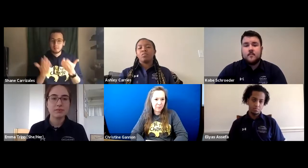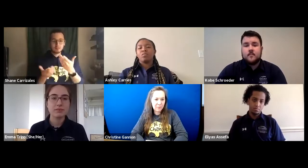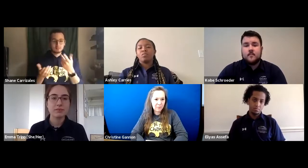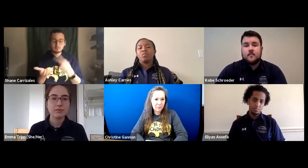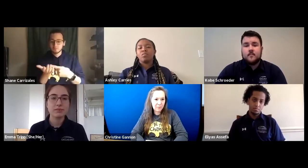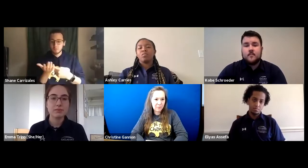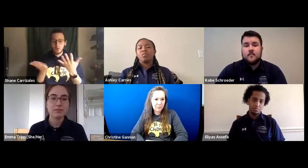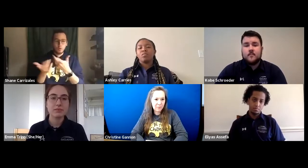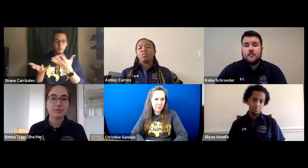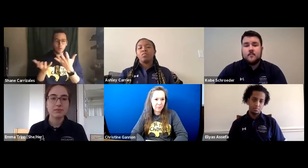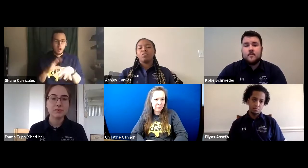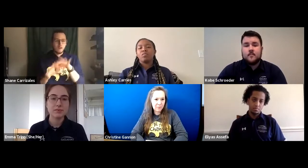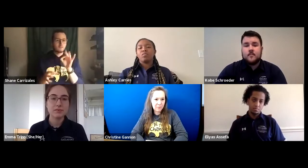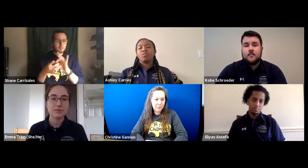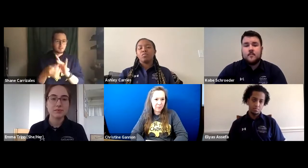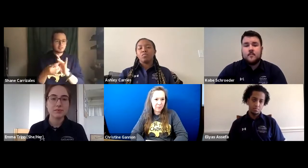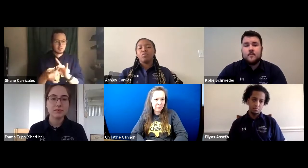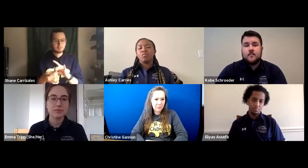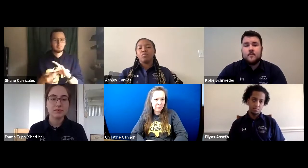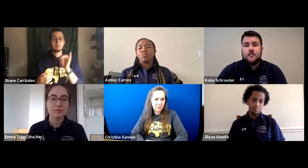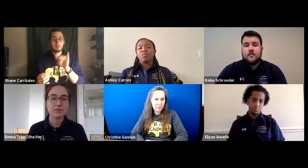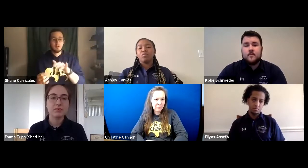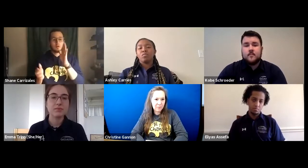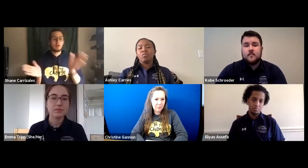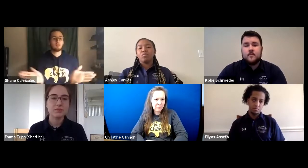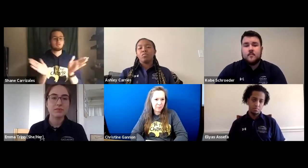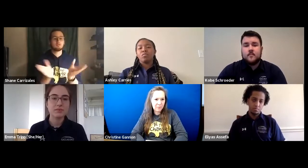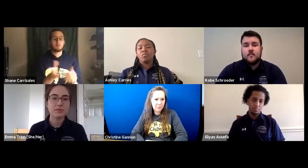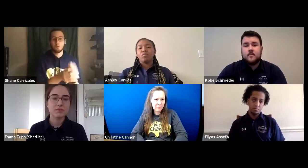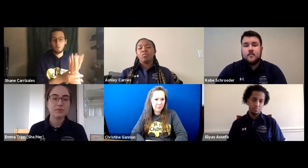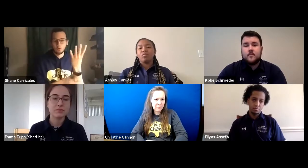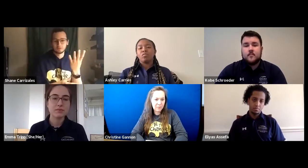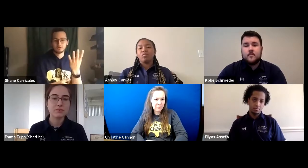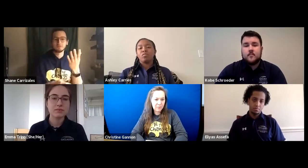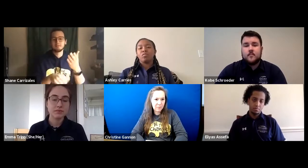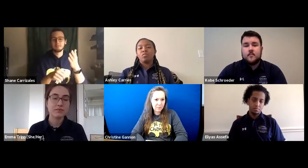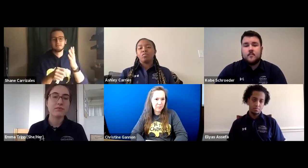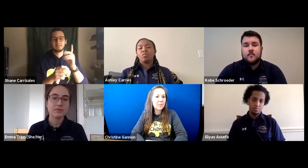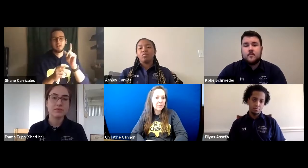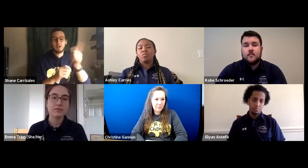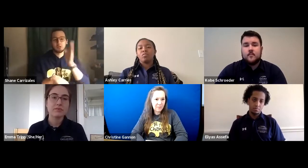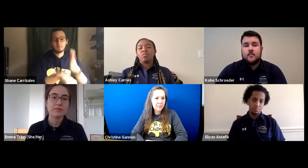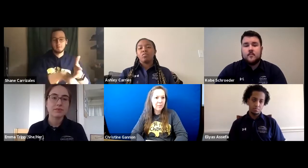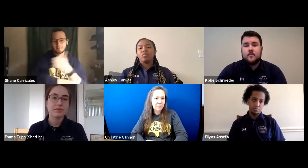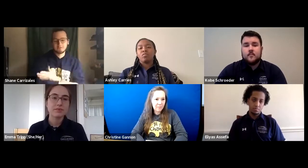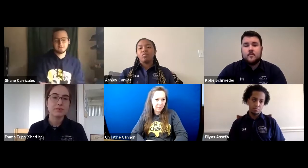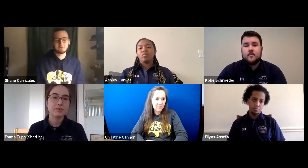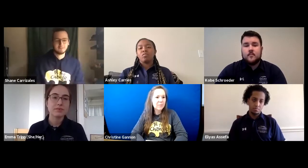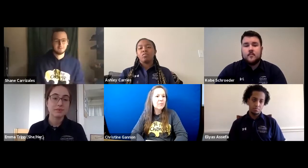Maybe talking about what you want out of the relationship. Which will encourage growth and can also lead to an improvement.